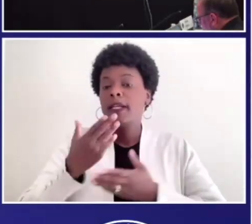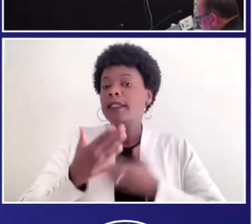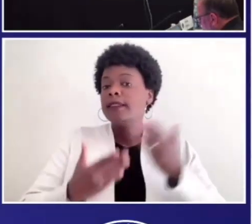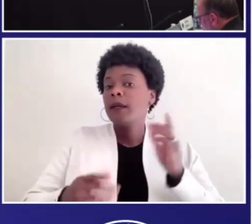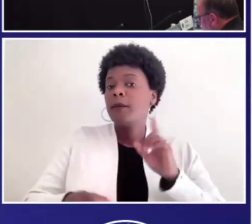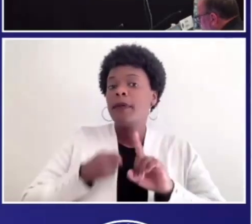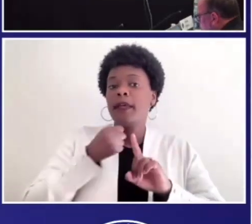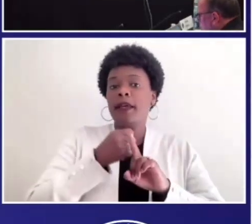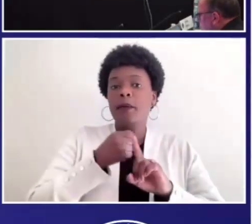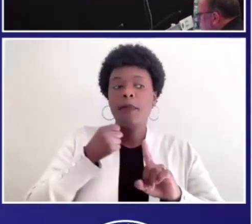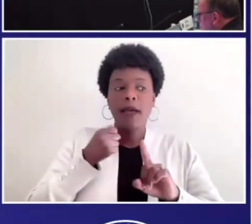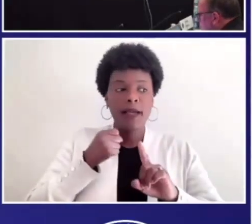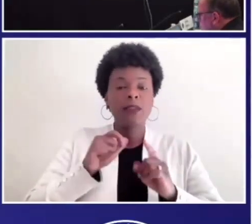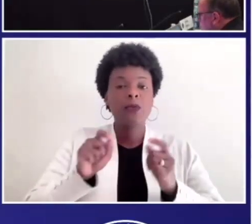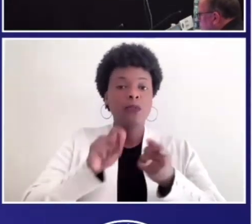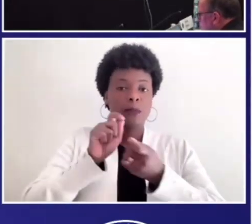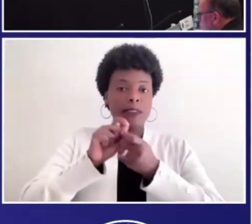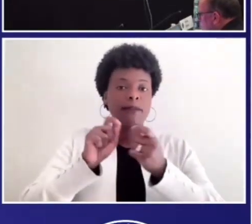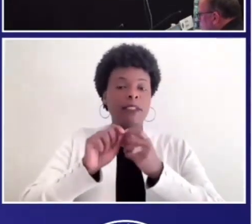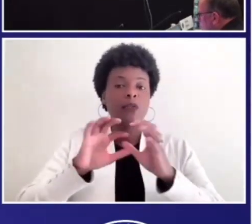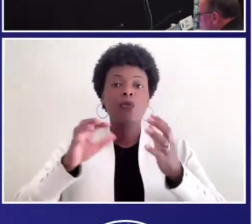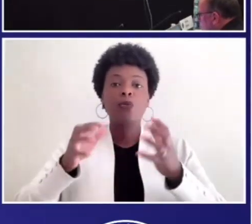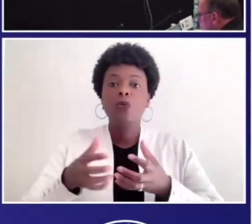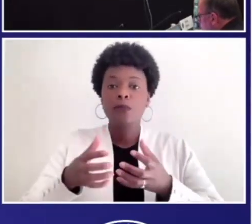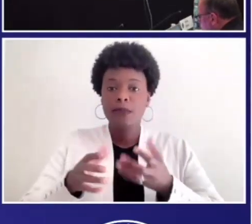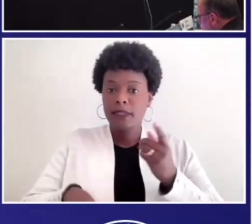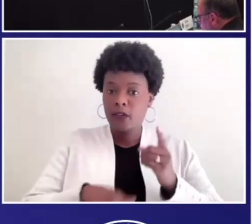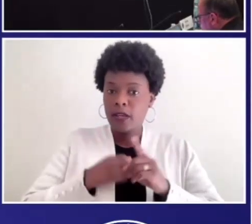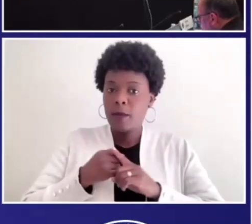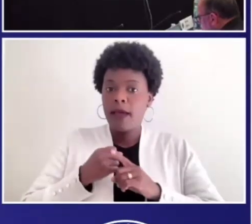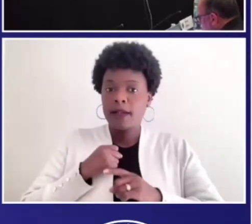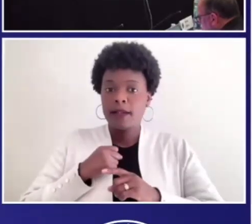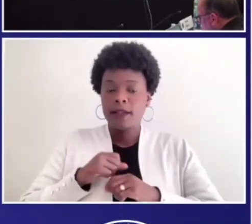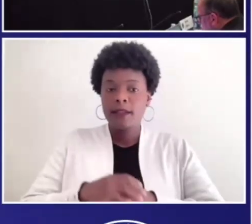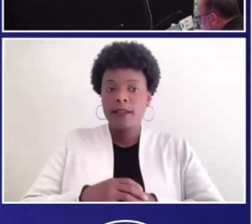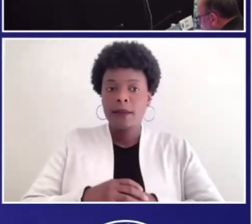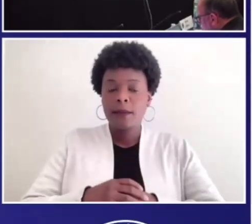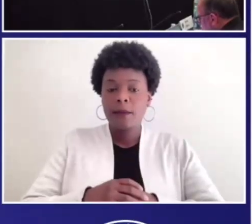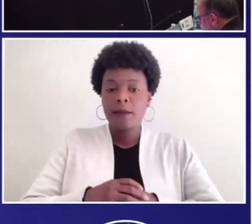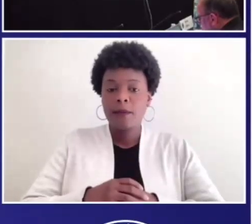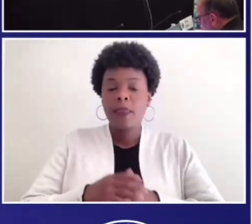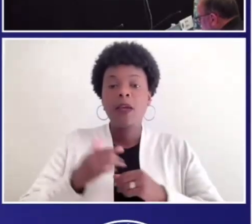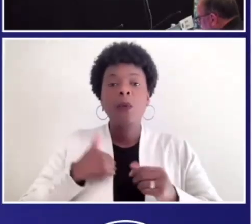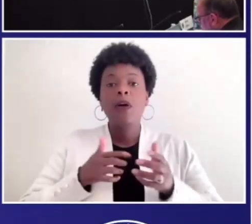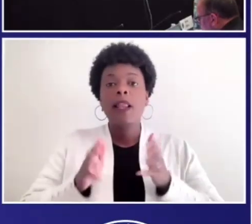those respective groups that are impacted, we are allowing the lump sum payment.